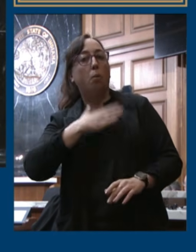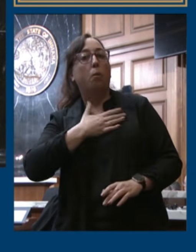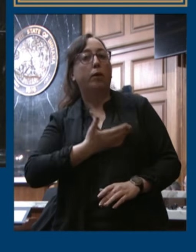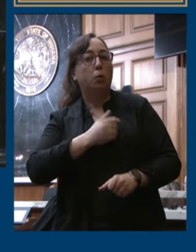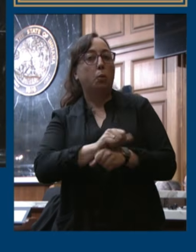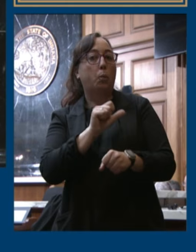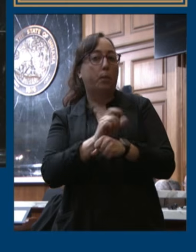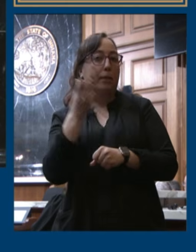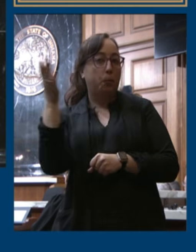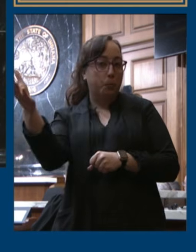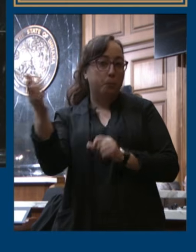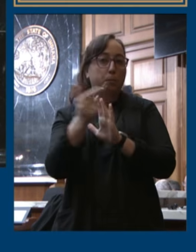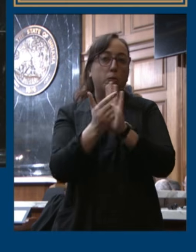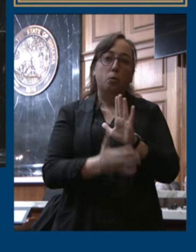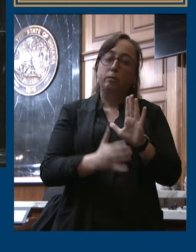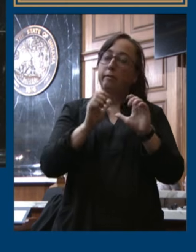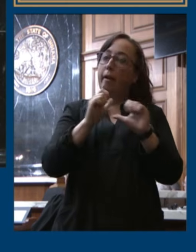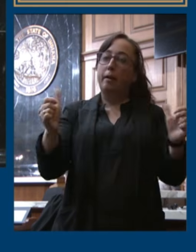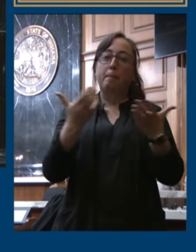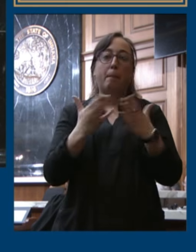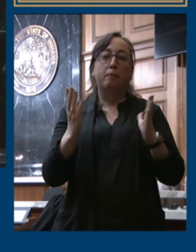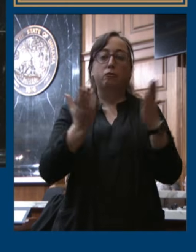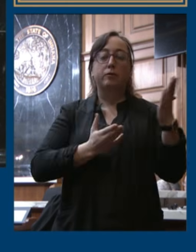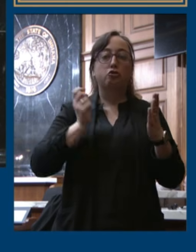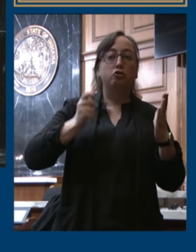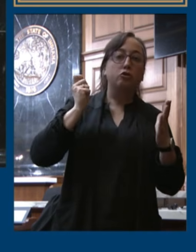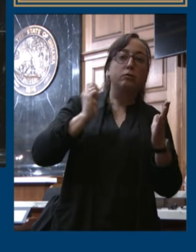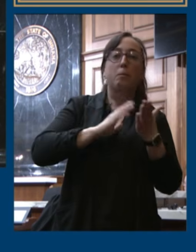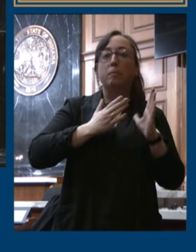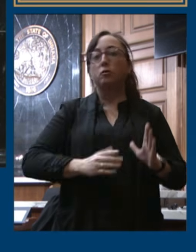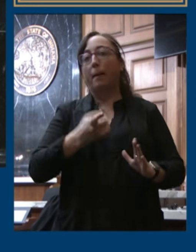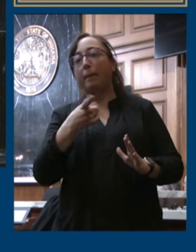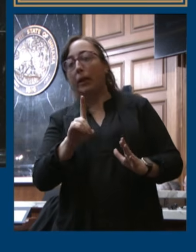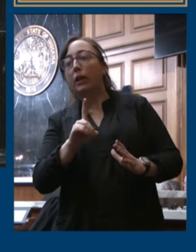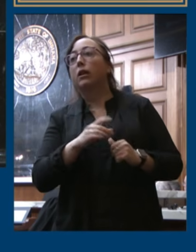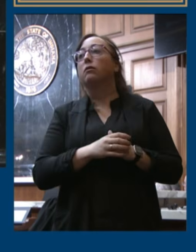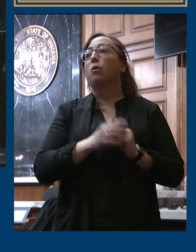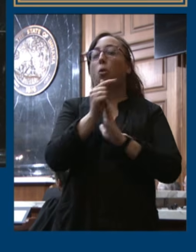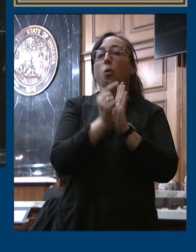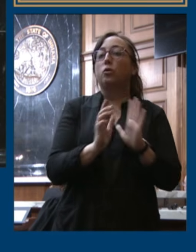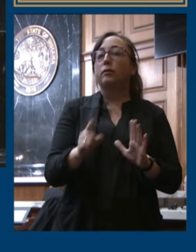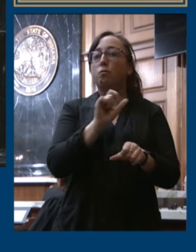THINK OF THE PUBLIC SERVANTS IN THAT BUILDING, JUDGES, PROSECUTORS, AND DEFENDERS, WHO WORK EVERY DAY TO